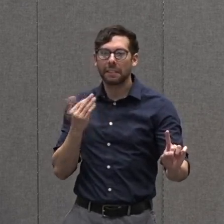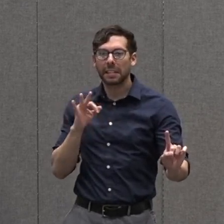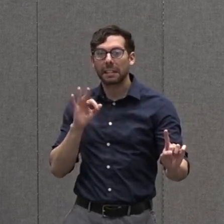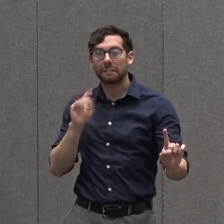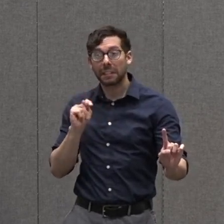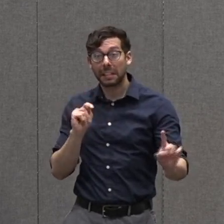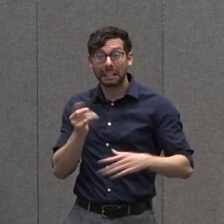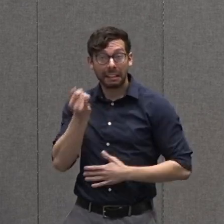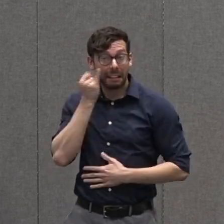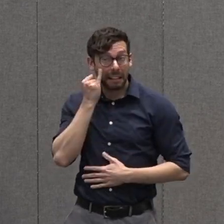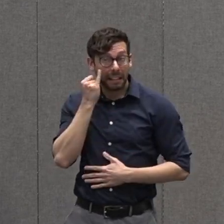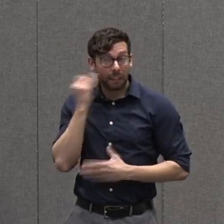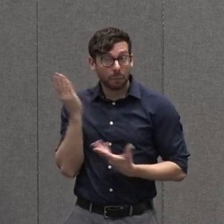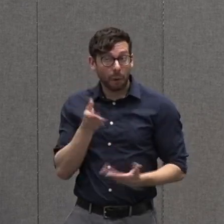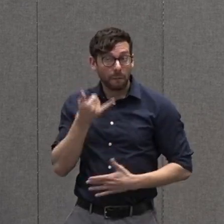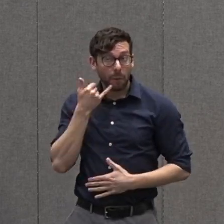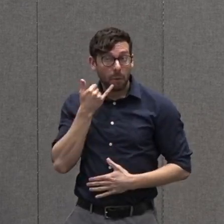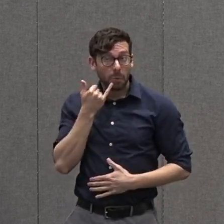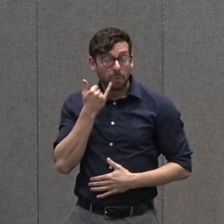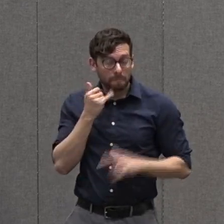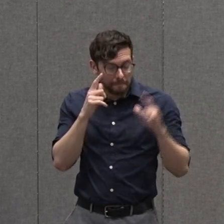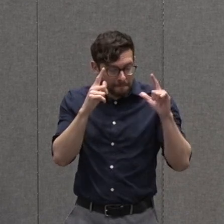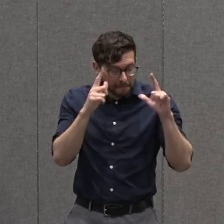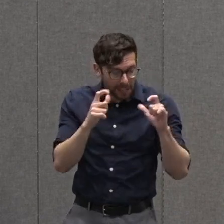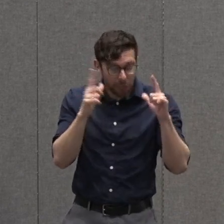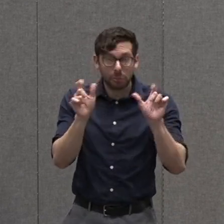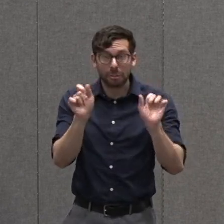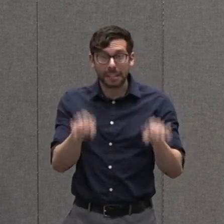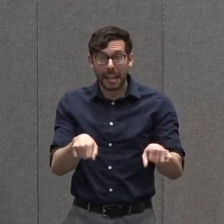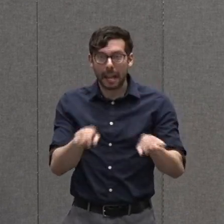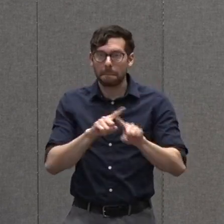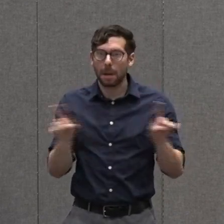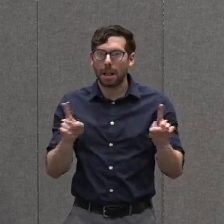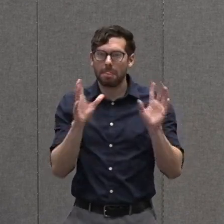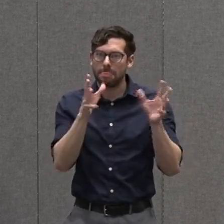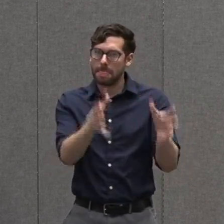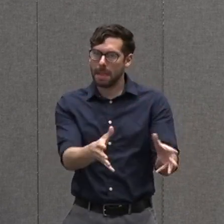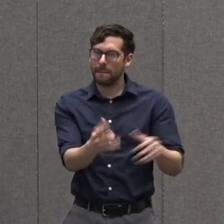He'll be happy, and you'll be safe. You'll be safe - And you'll be happy, too.